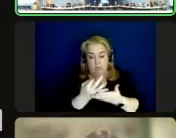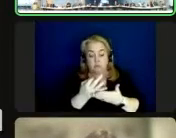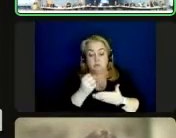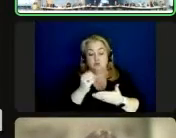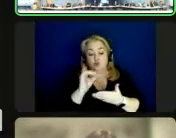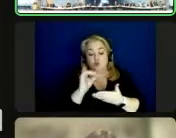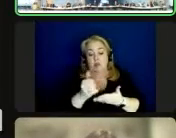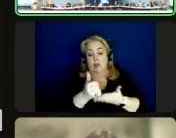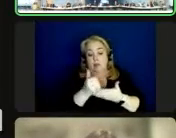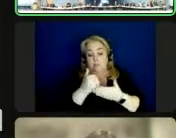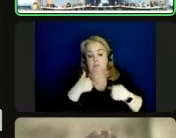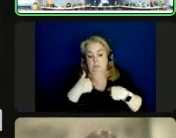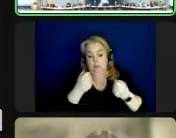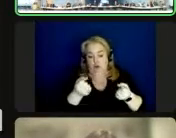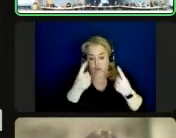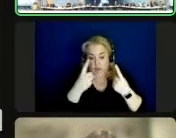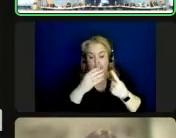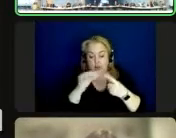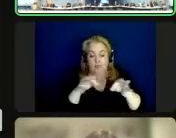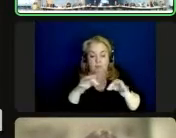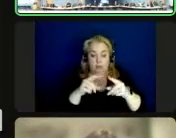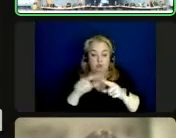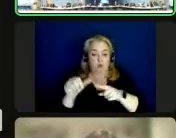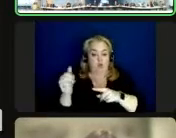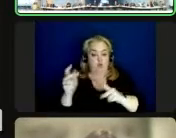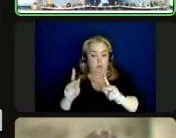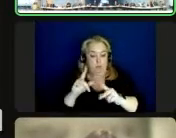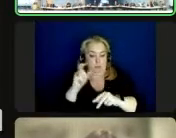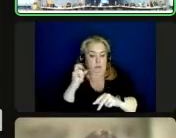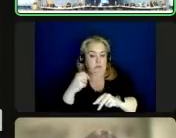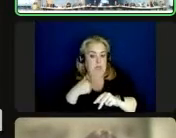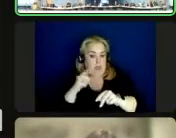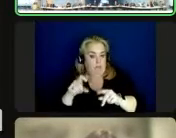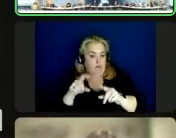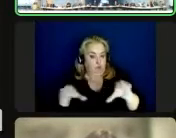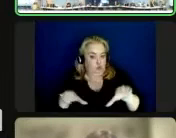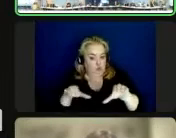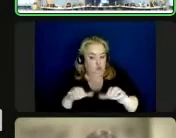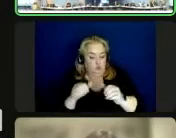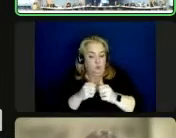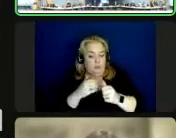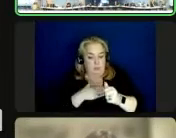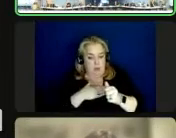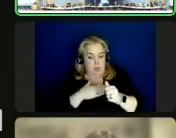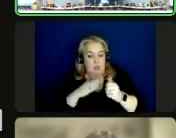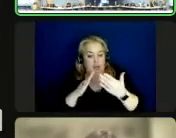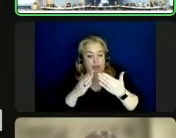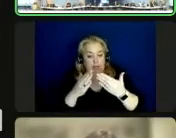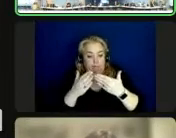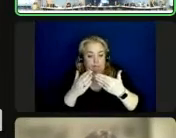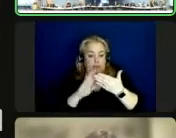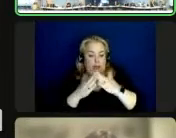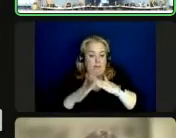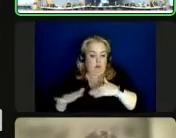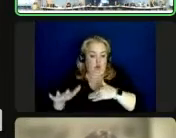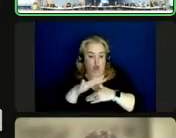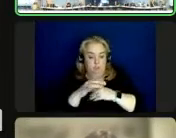PEOPLE W DON HAVE A FINANCE BAGROUND LIK ME HP